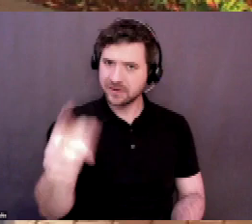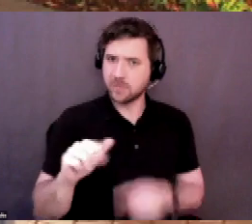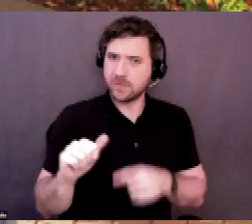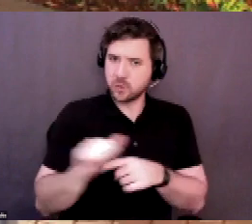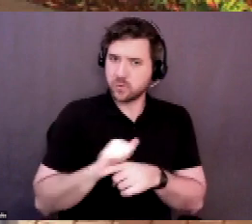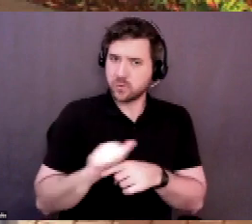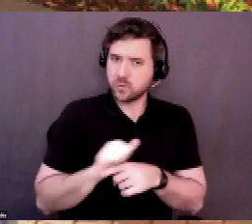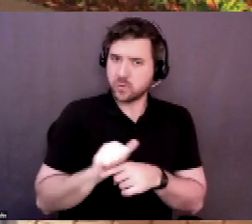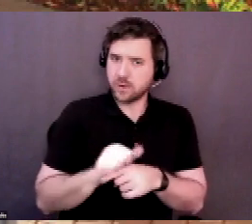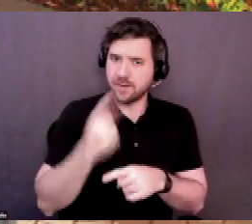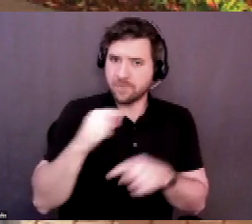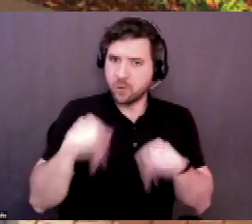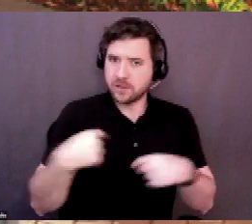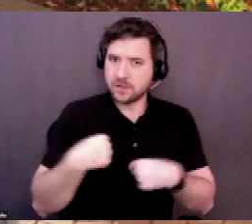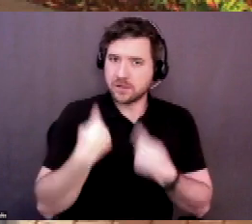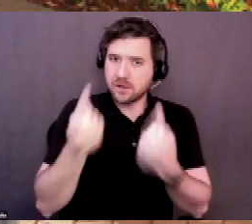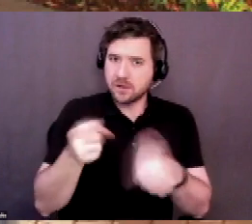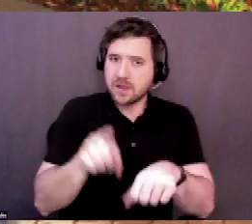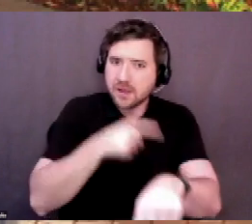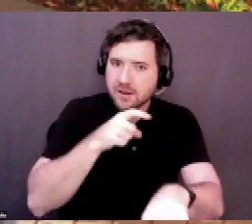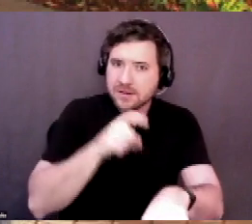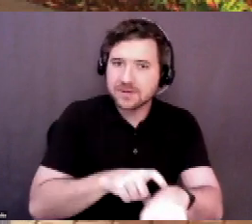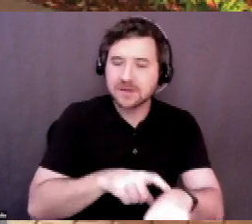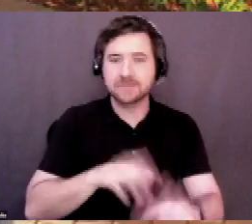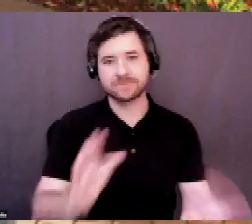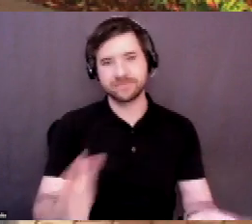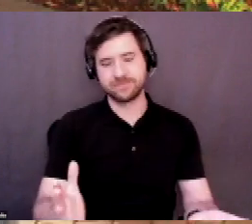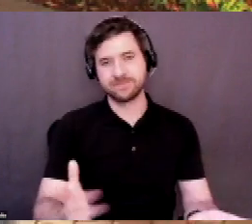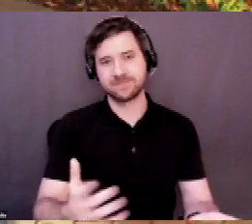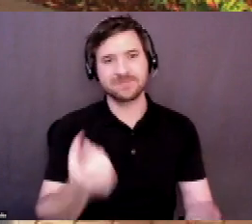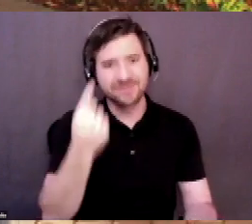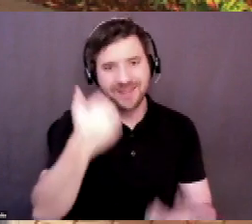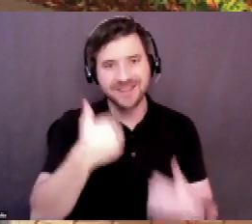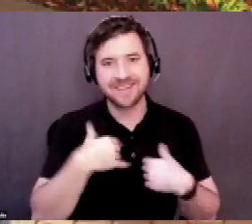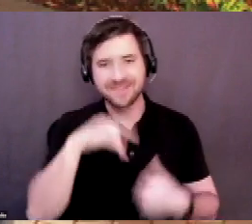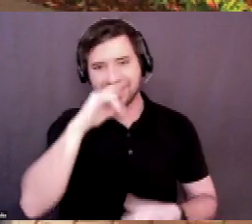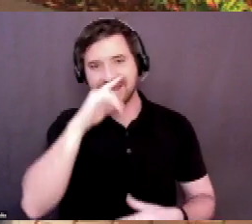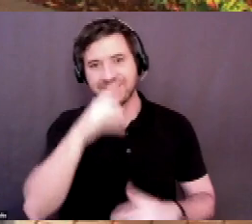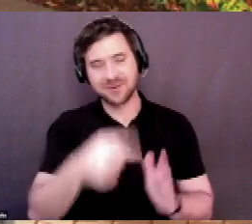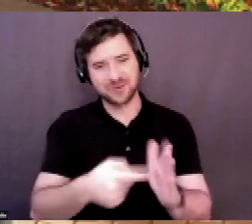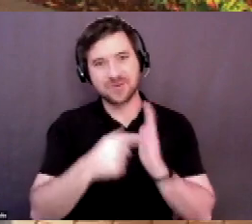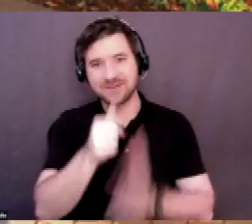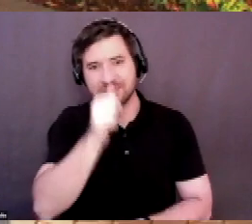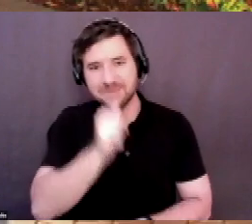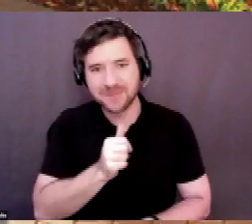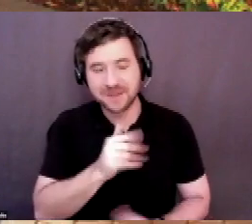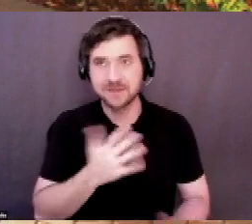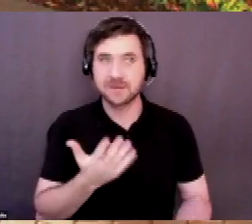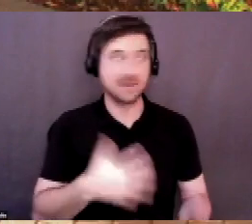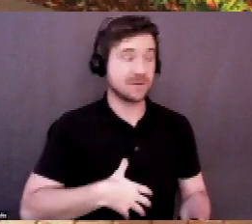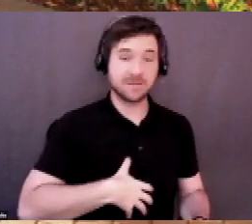because having kids requires patience Being pregnant involves not feeling so good.